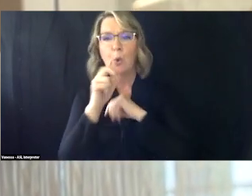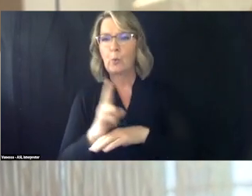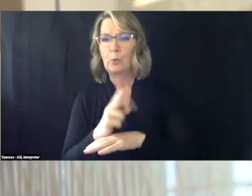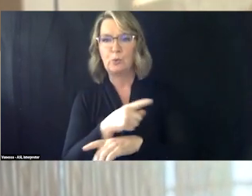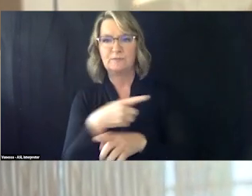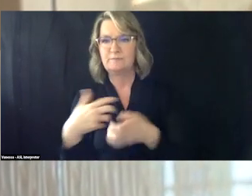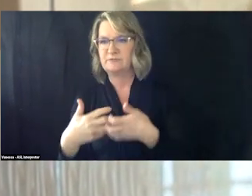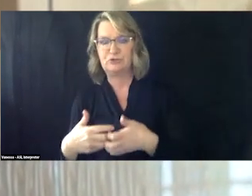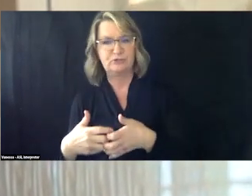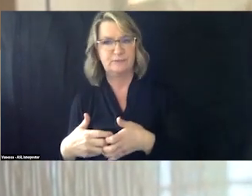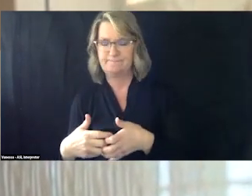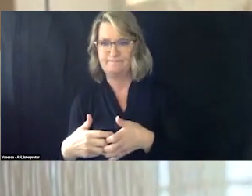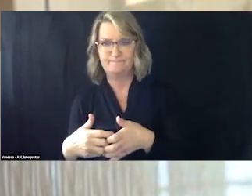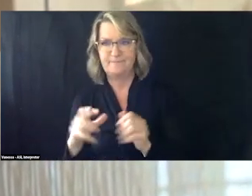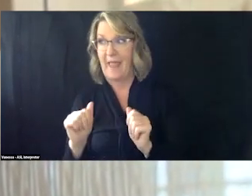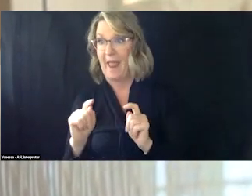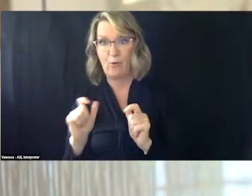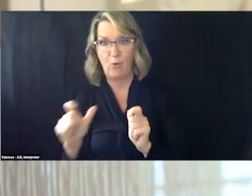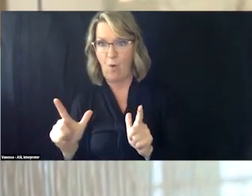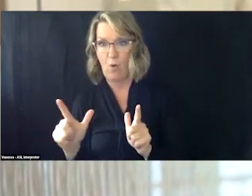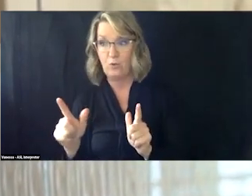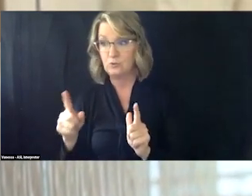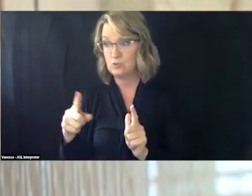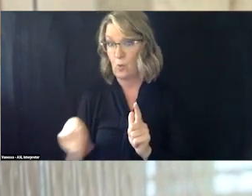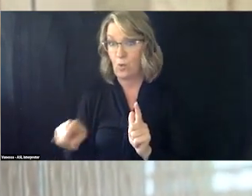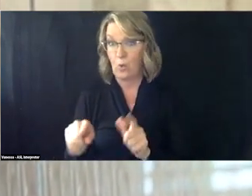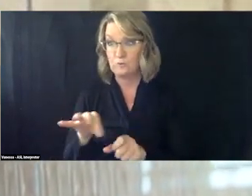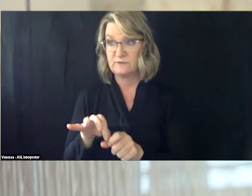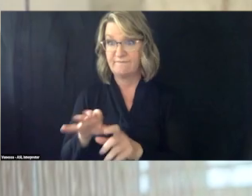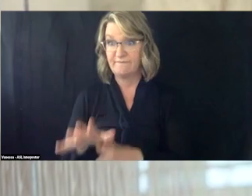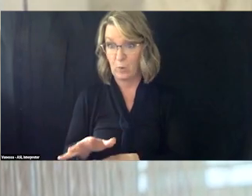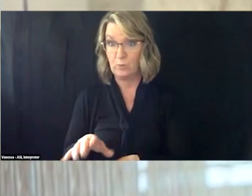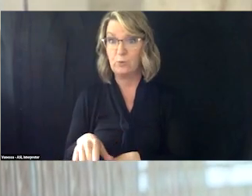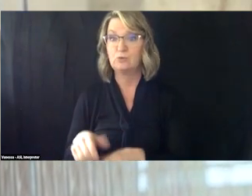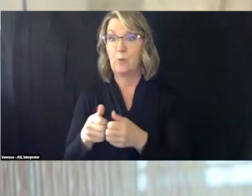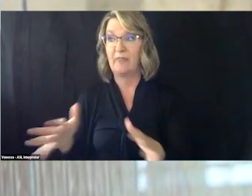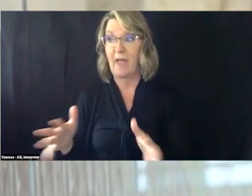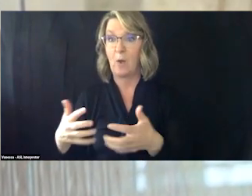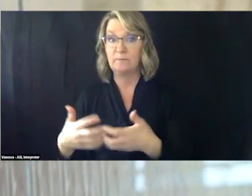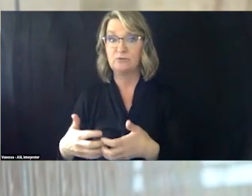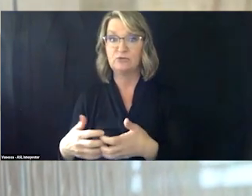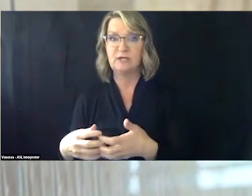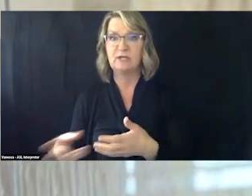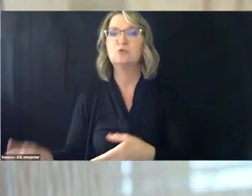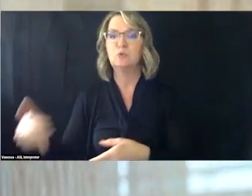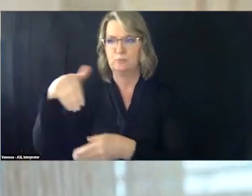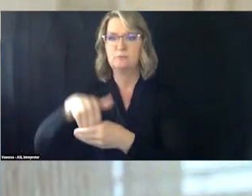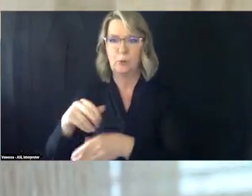Arizona don't use an on-site tabulator and all so the only option that those voters have is to